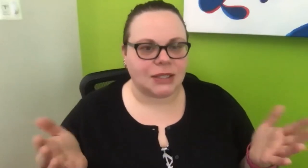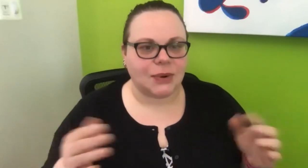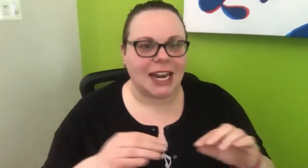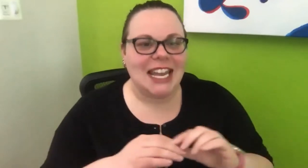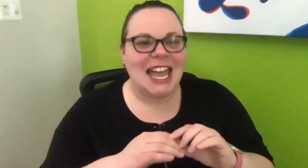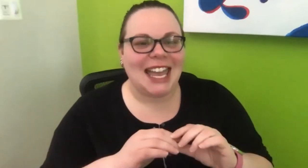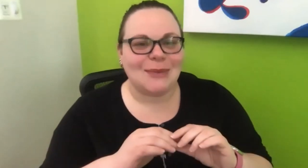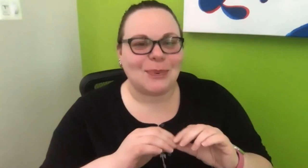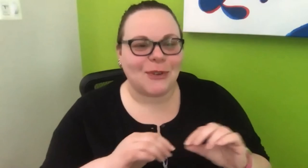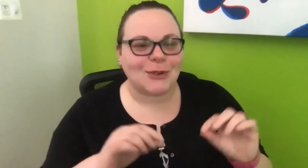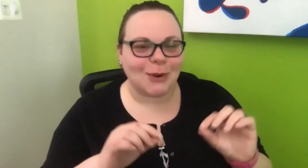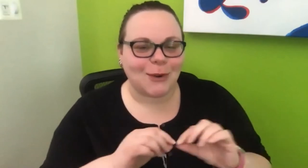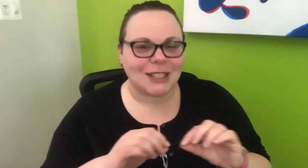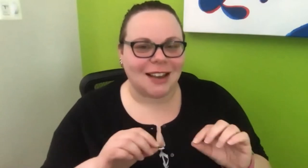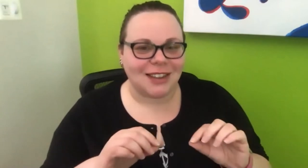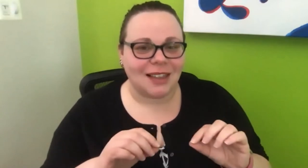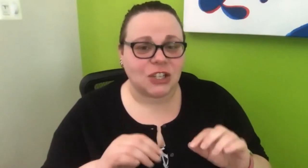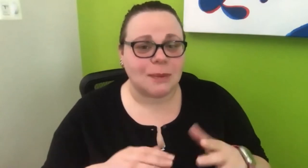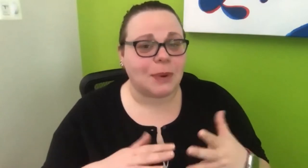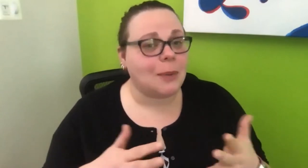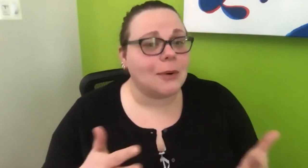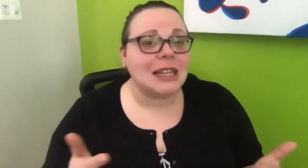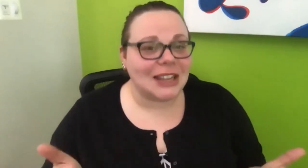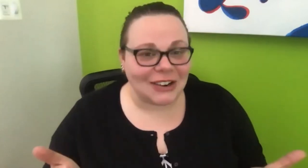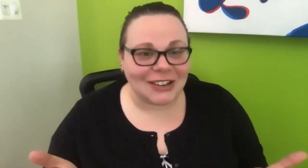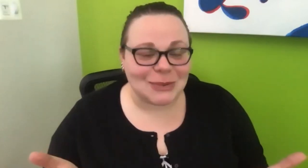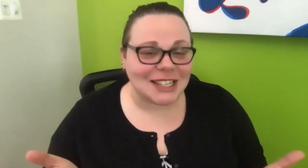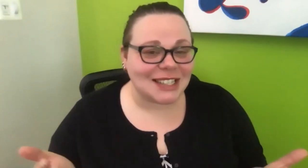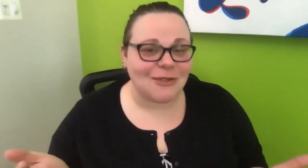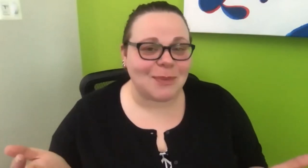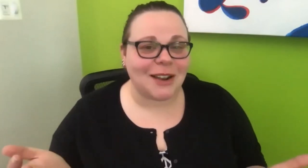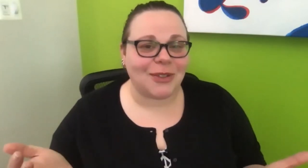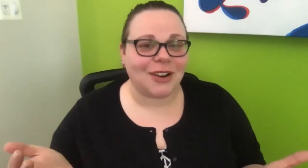And folks weren’t focusing on the election, but I’m really encouraged because they’ve put out their